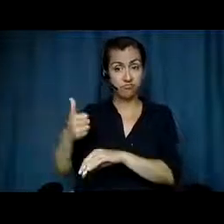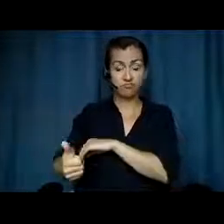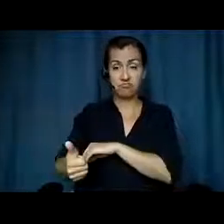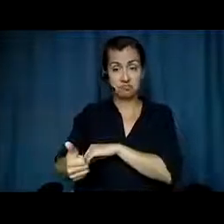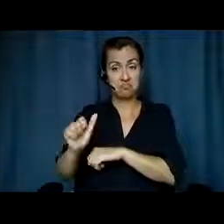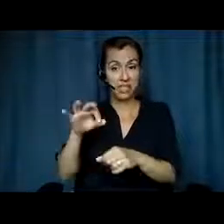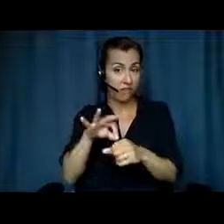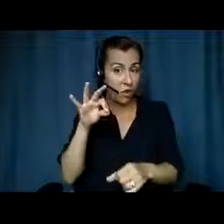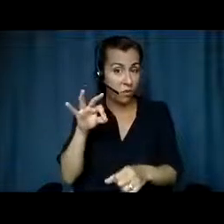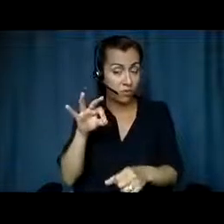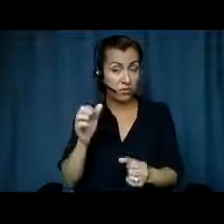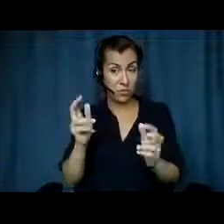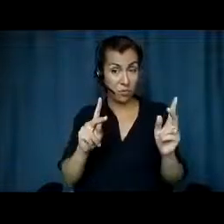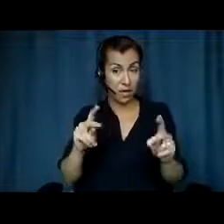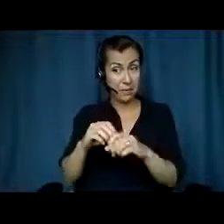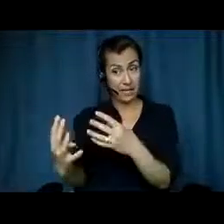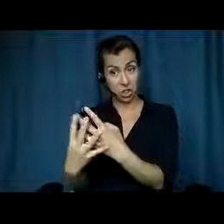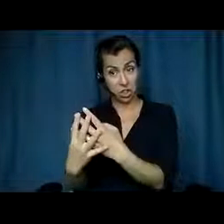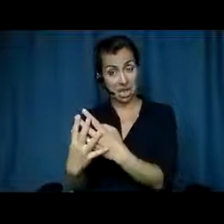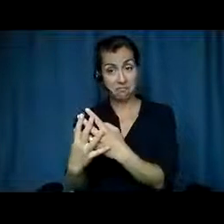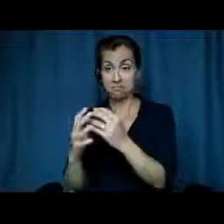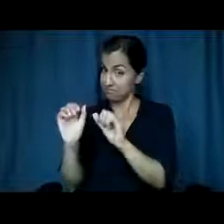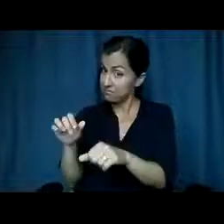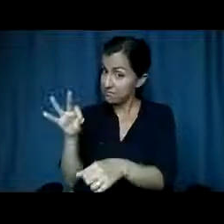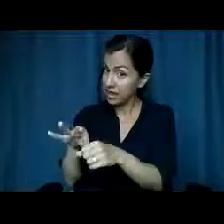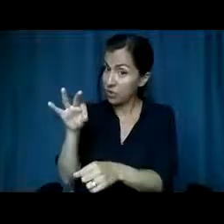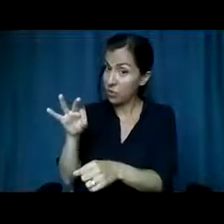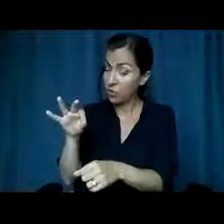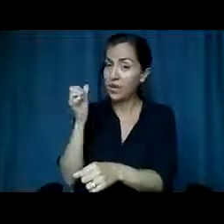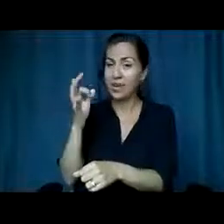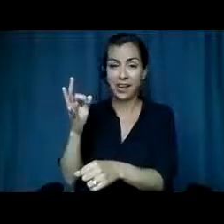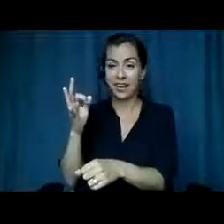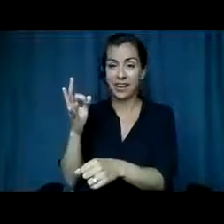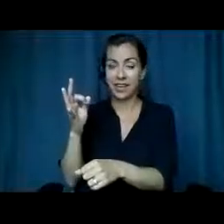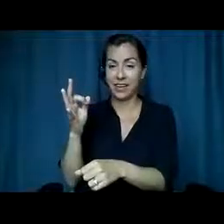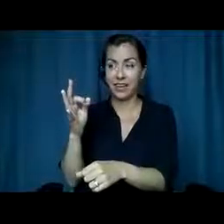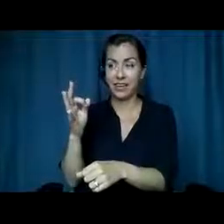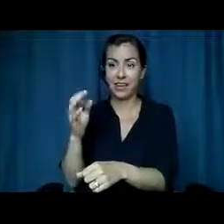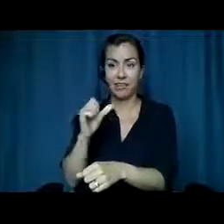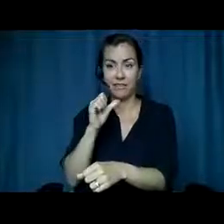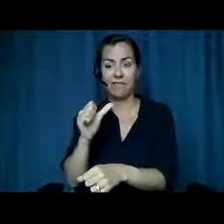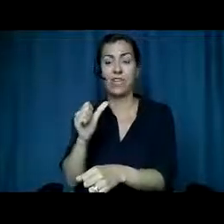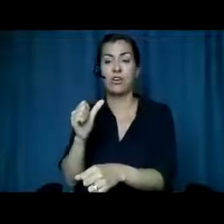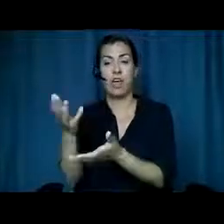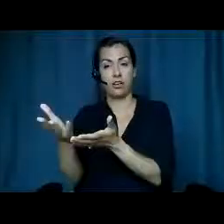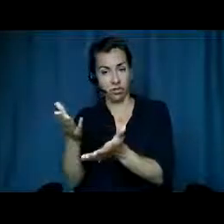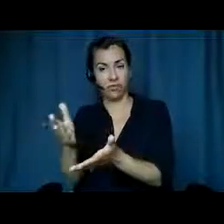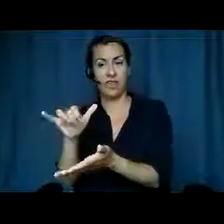state entities that serve people with disabilities, government entities that serve people with disabilities, and people who are